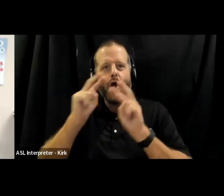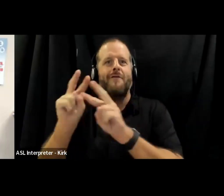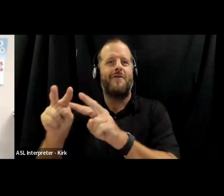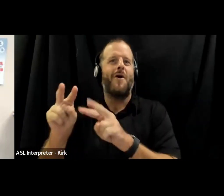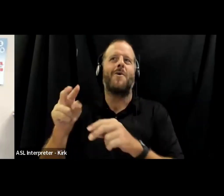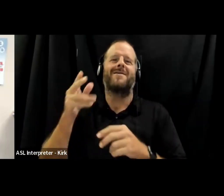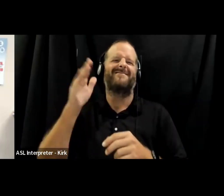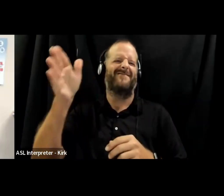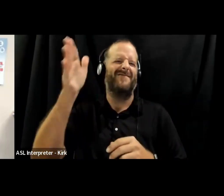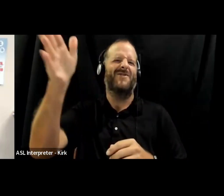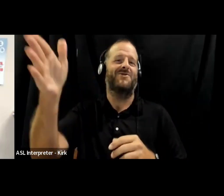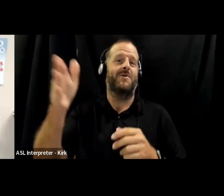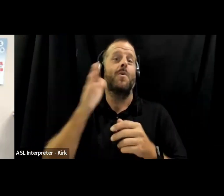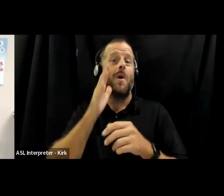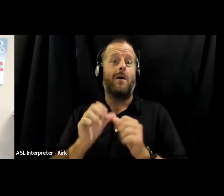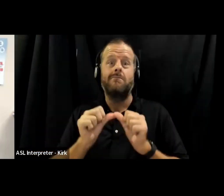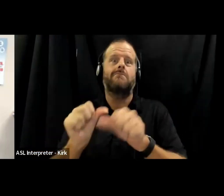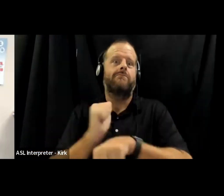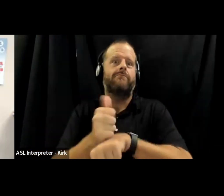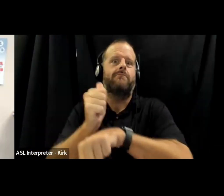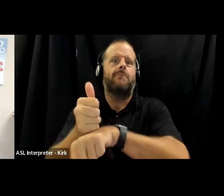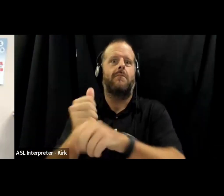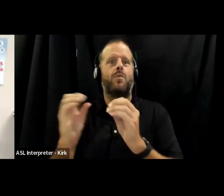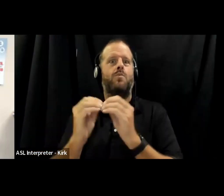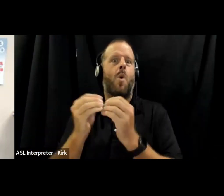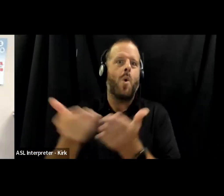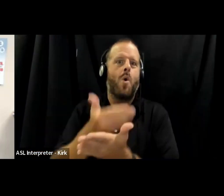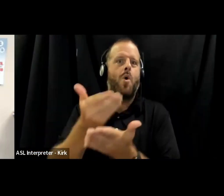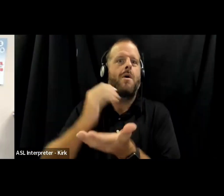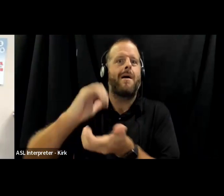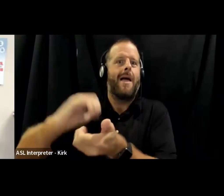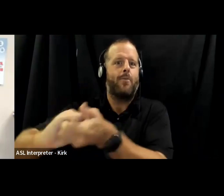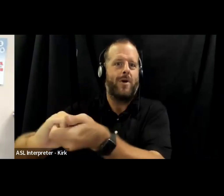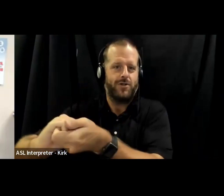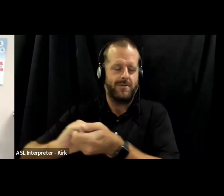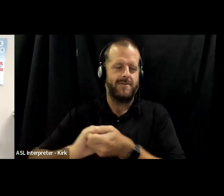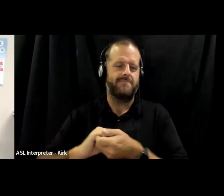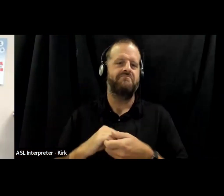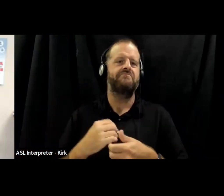continue to establish new collaborations. I just want to take a moment and thank